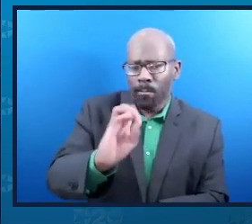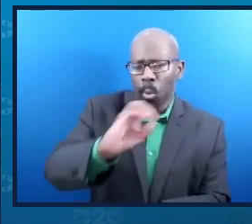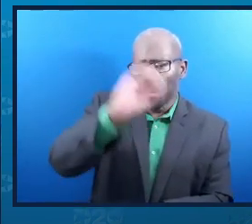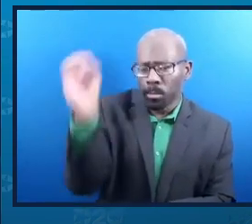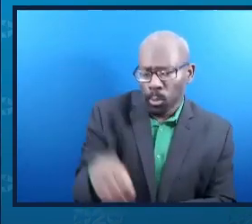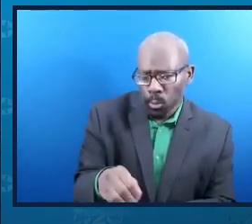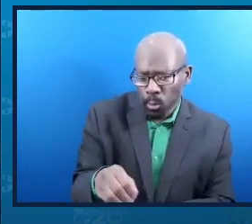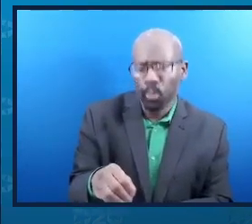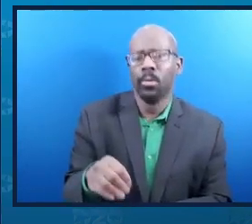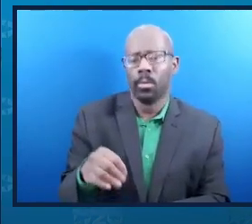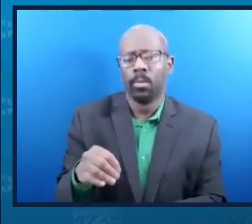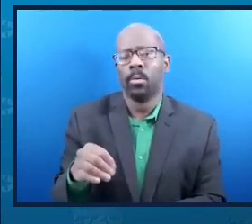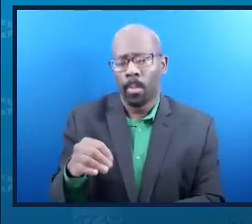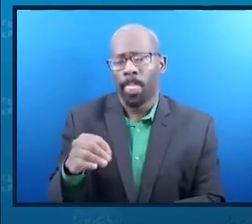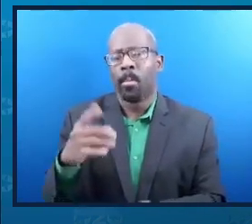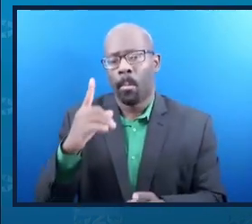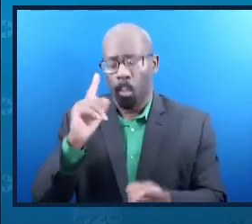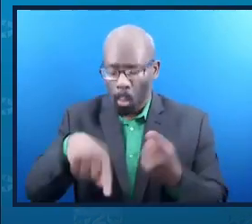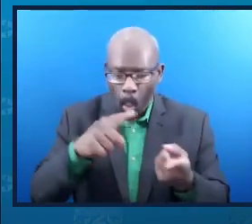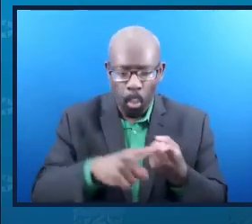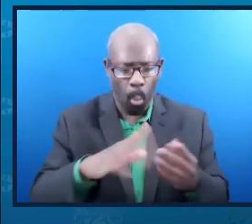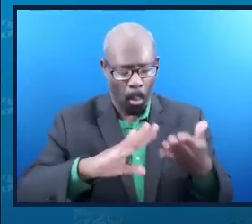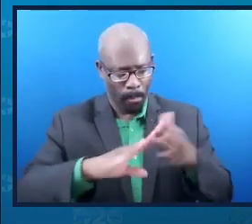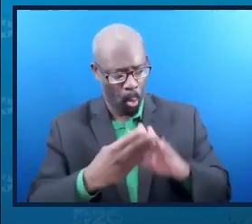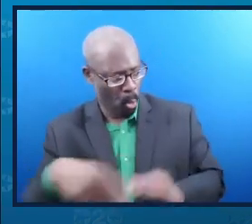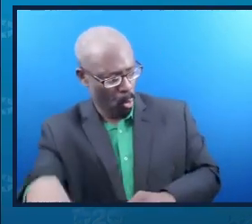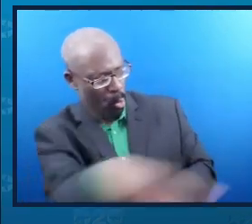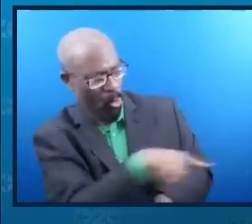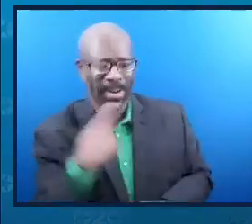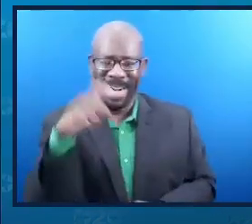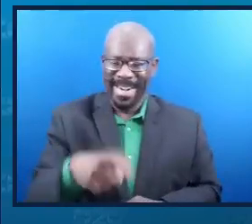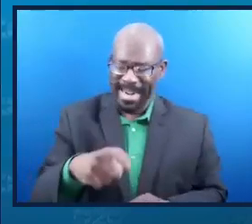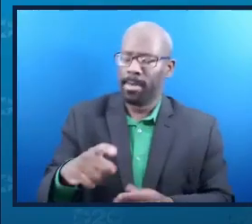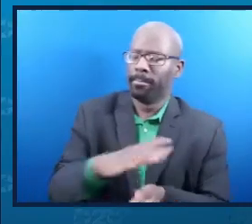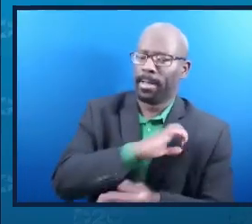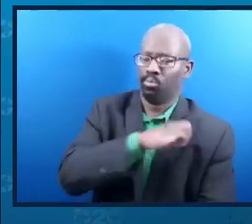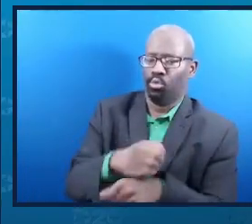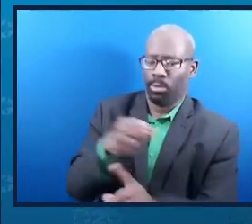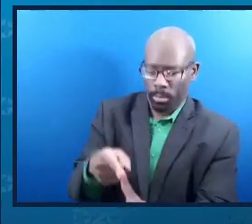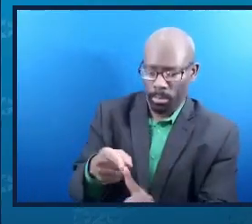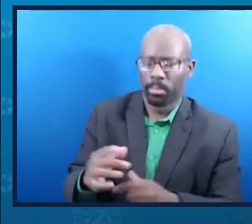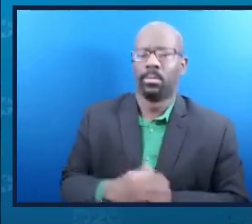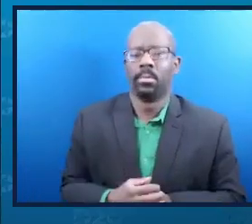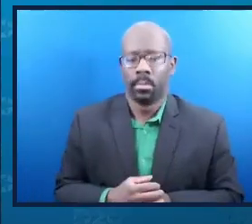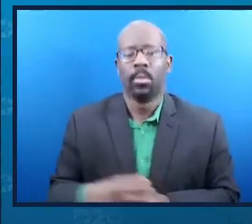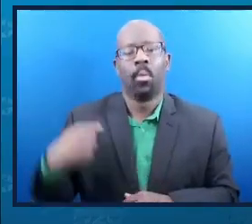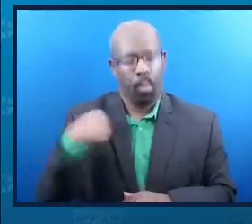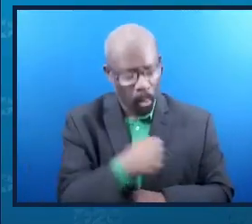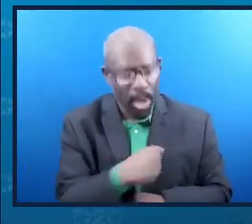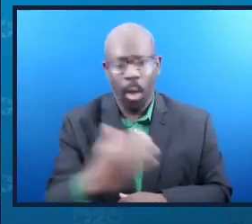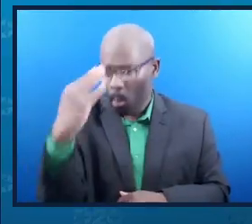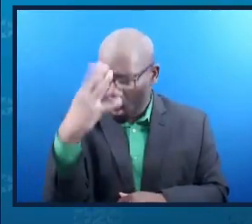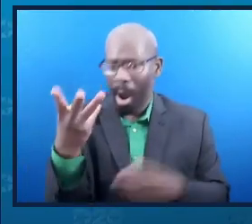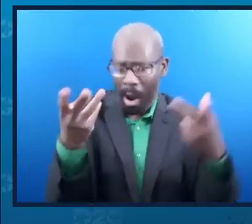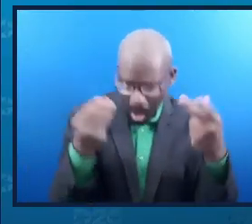BOL TO VULNERABLE COMMUNITIES. WE KNOW HOW TO DO THIS. WE'LL DO AT THIS TIME AGAIN, BUT